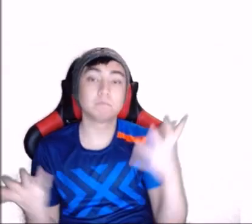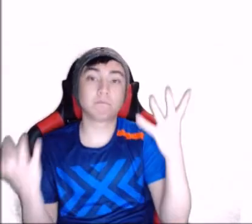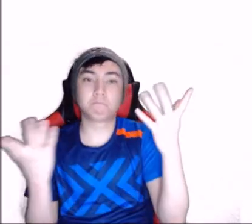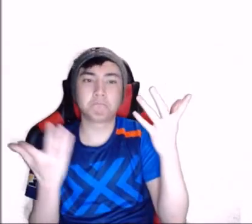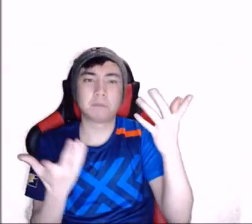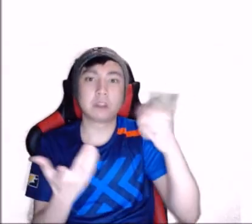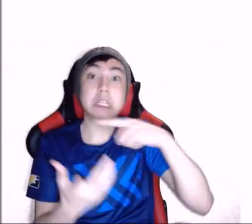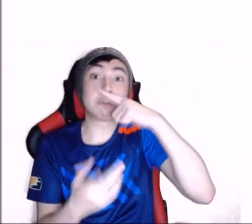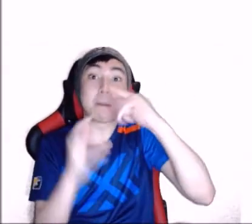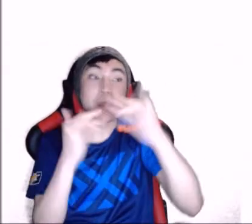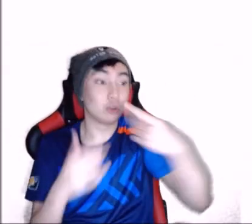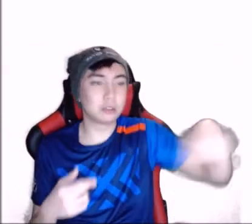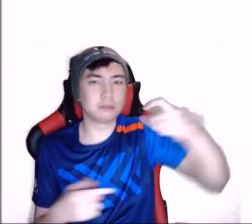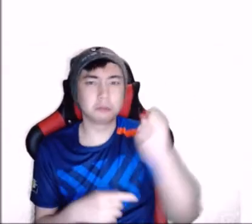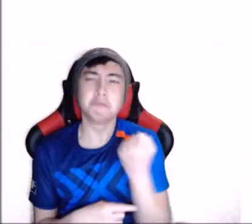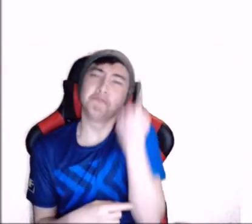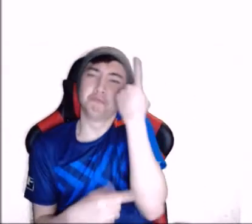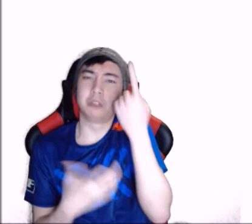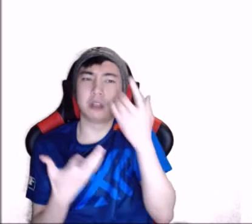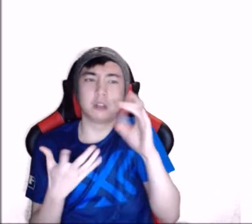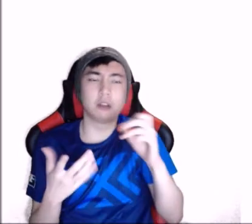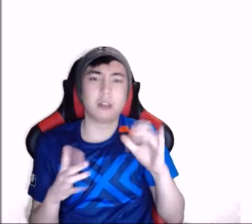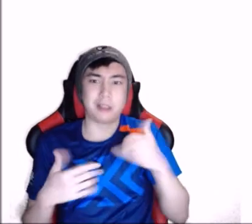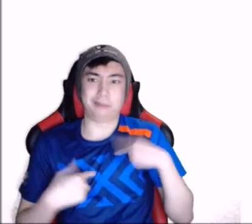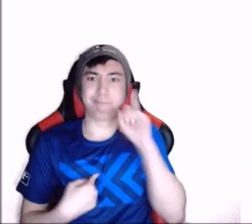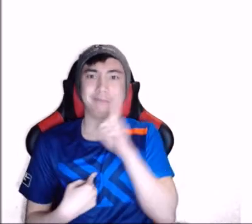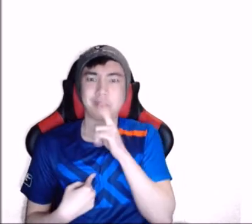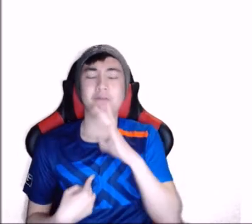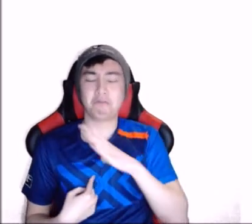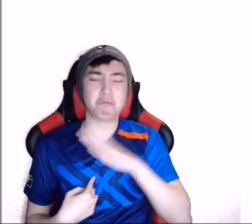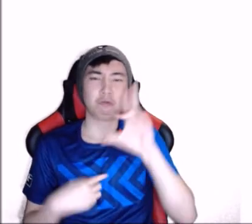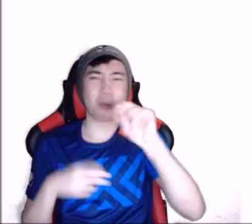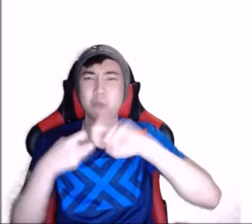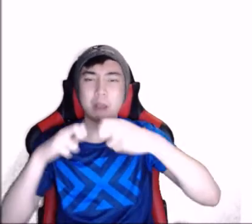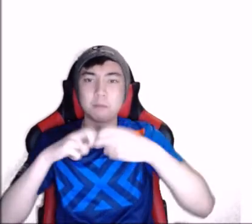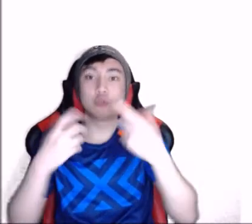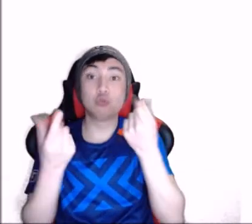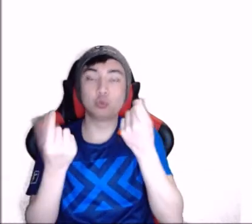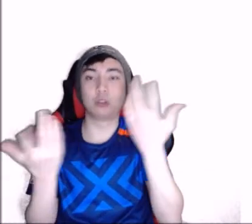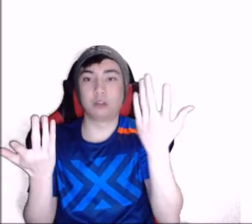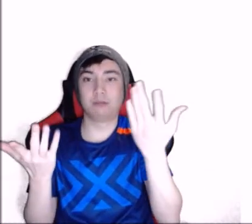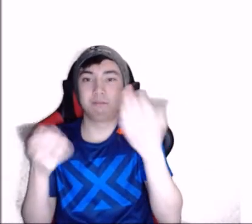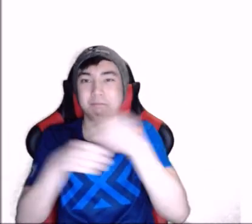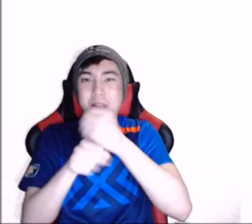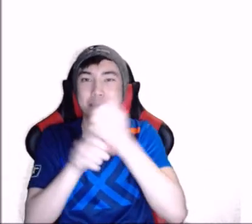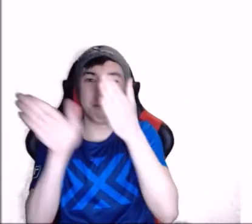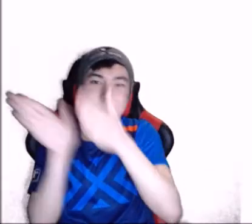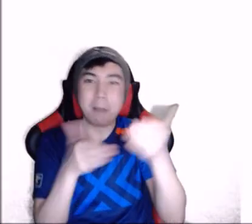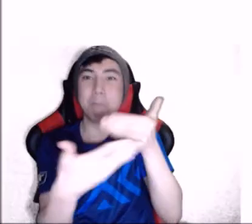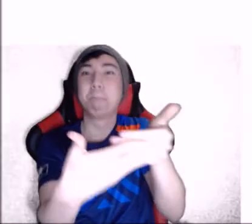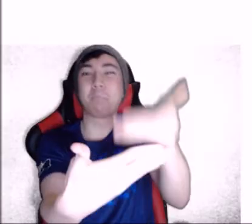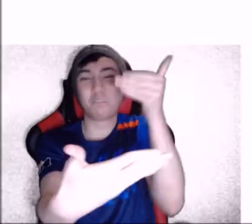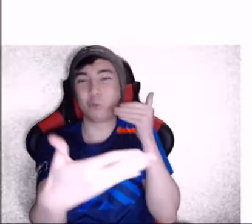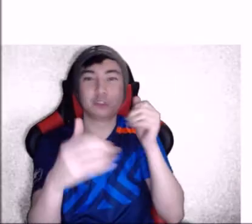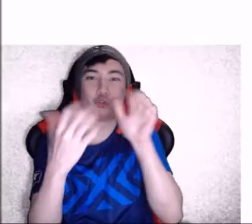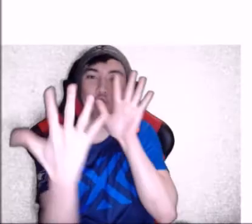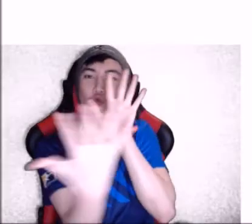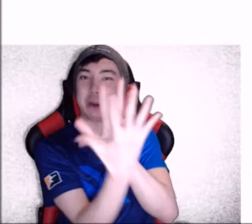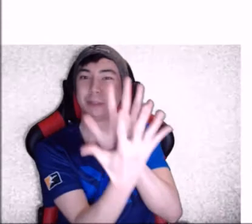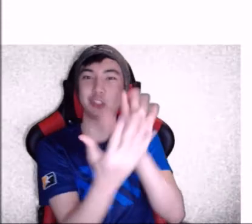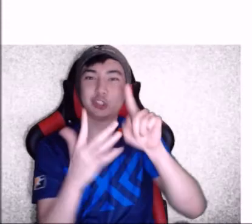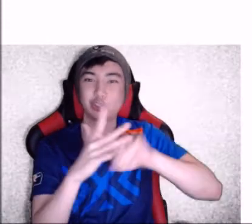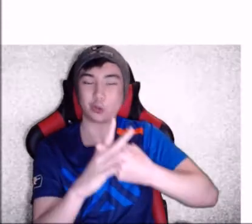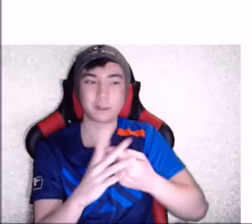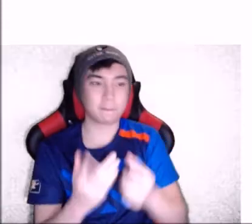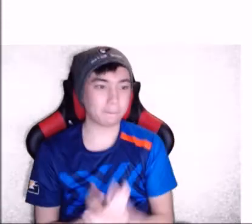They were completely understanding. We worked together and made the plans before scrimmage started